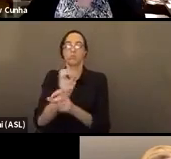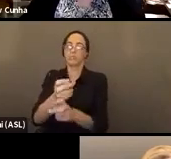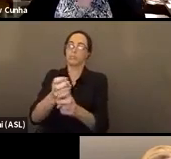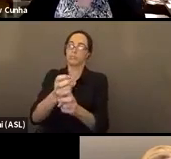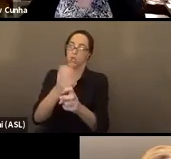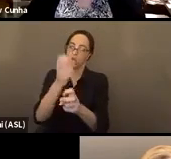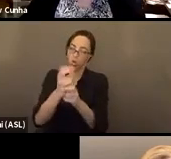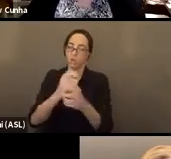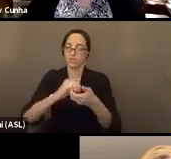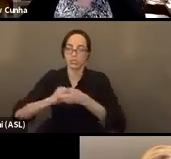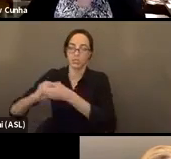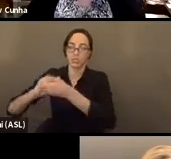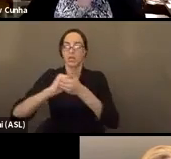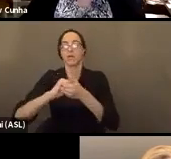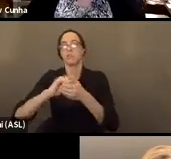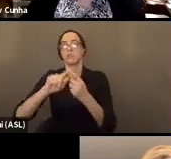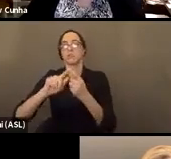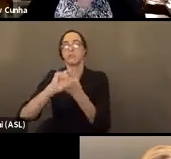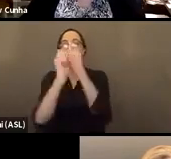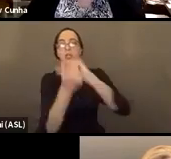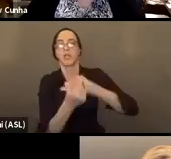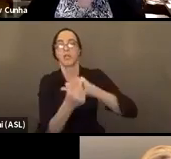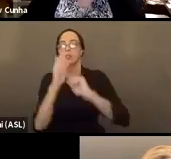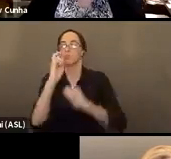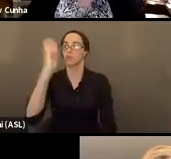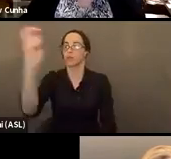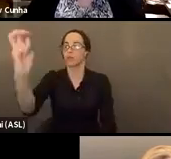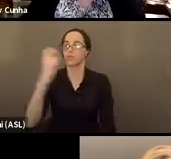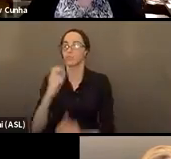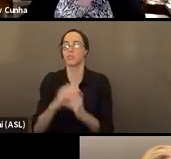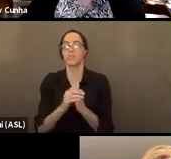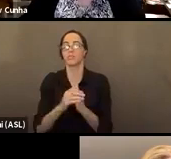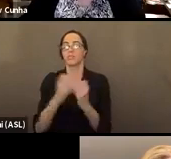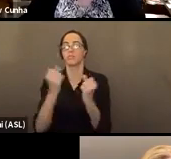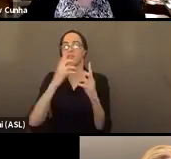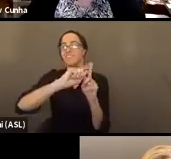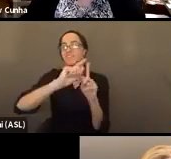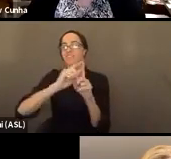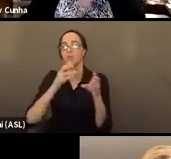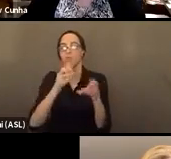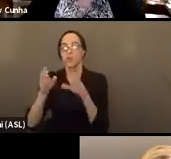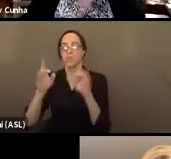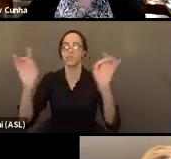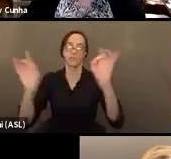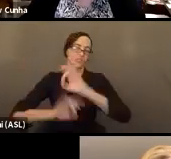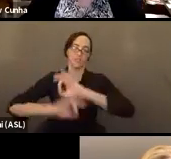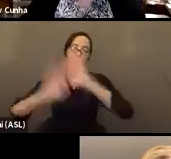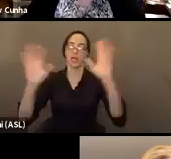all of our ways of doing disaster being able to help each other out a lot more than it has been